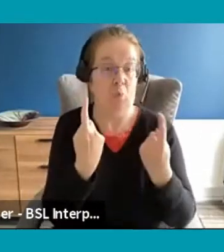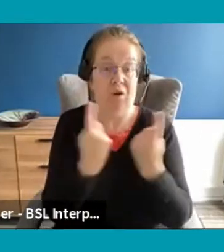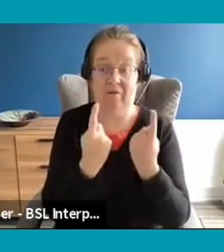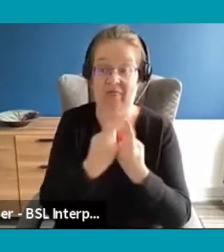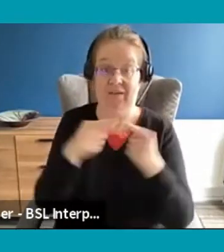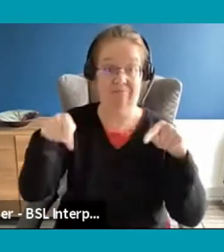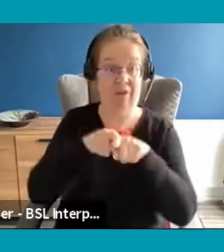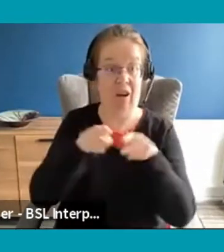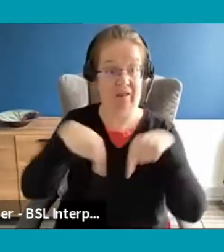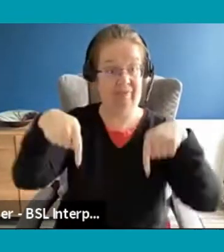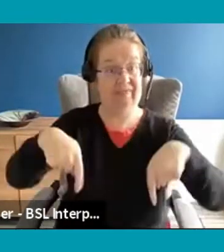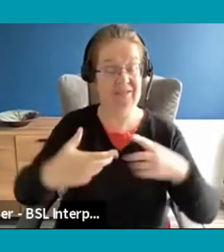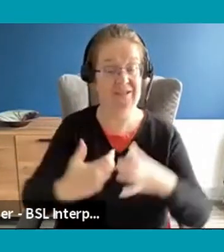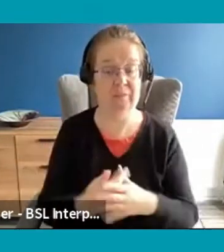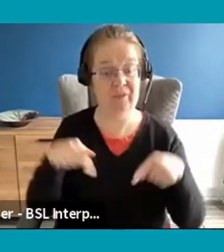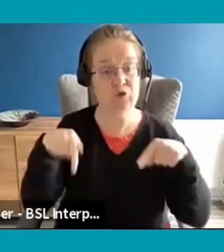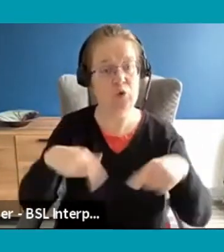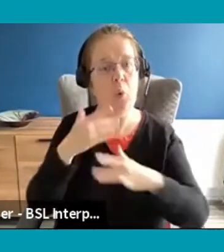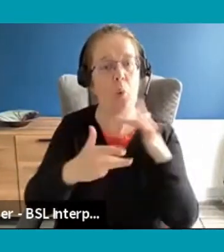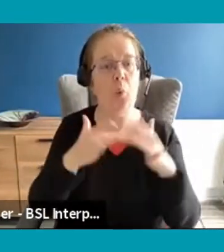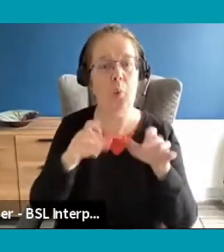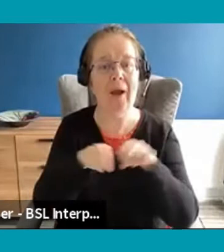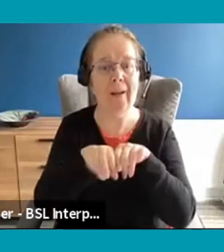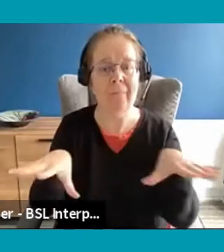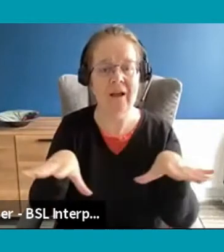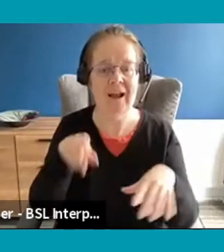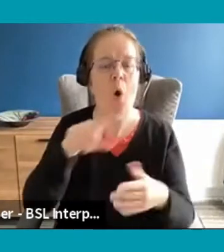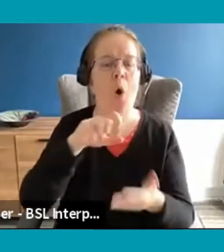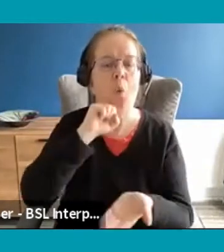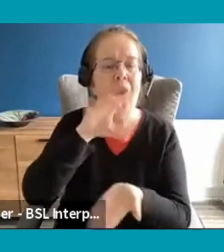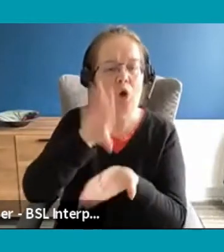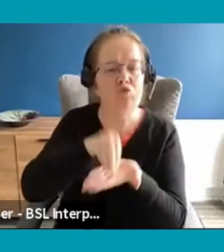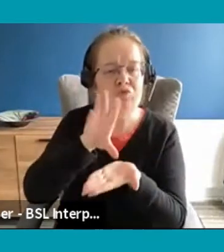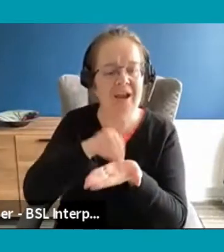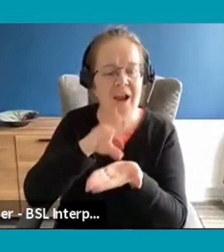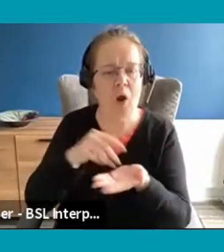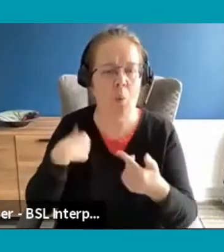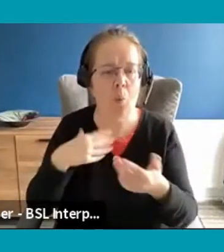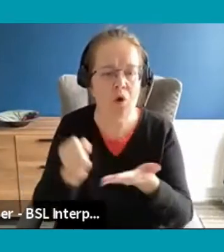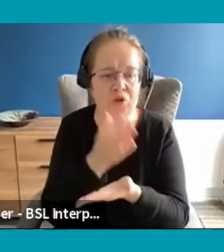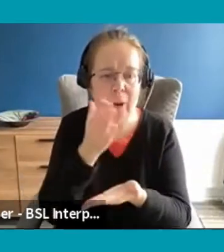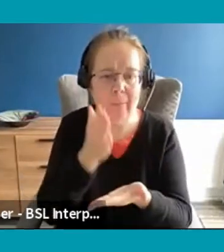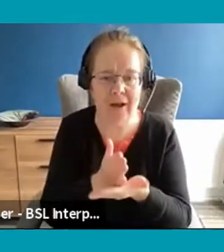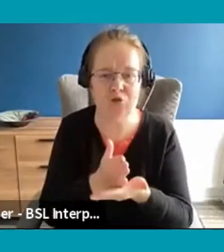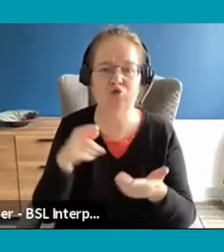So this webinar is going to be recorded because we want to make sure that it's accessible for all.